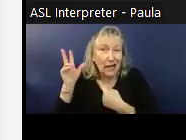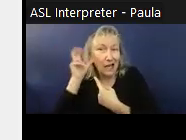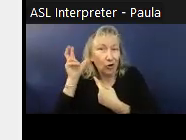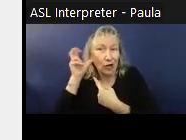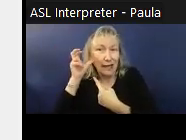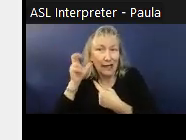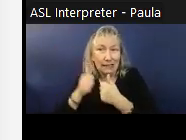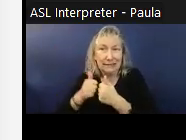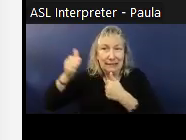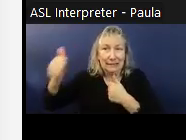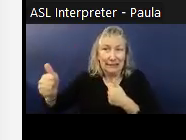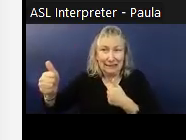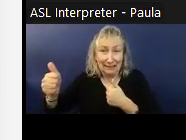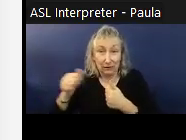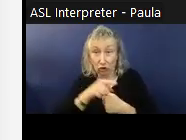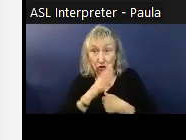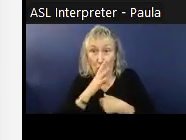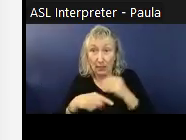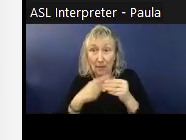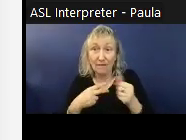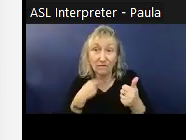Yes, so I'm.